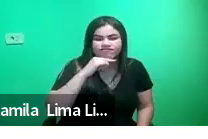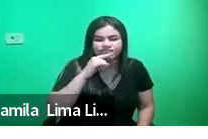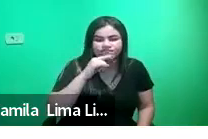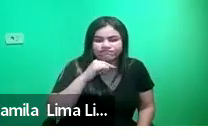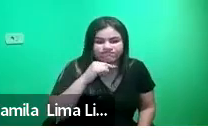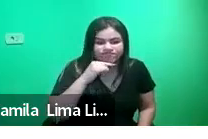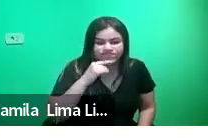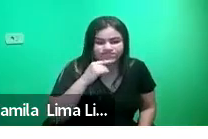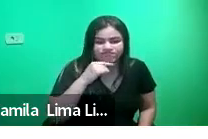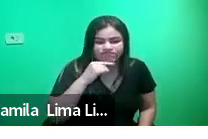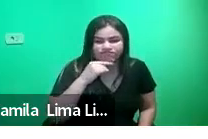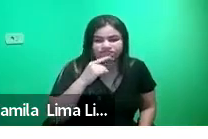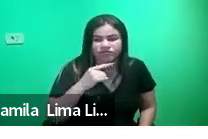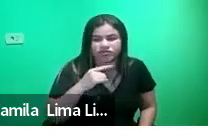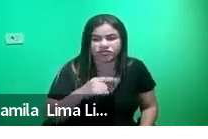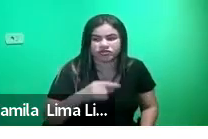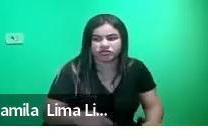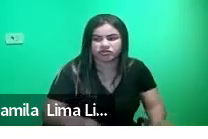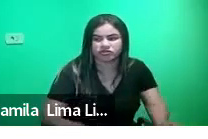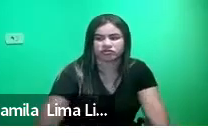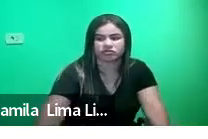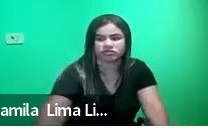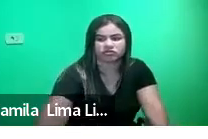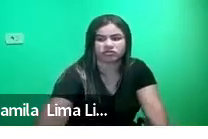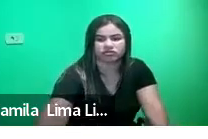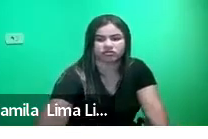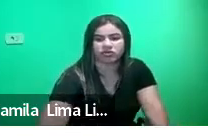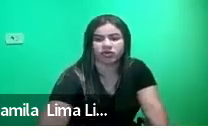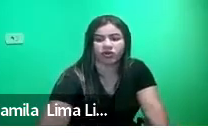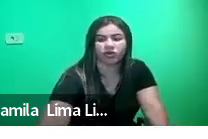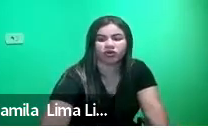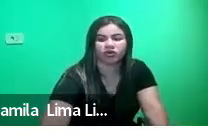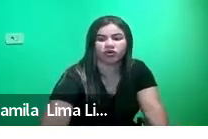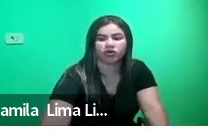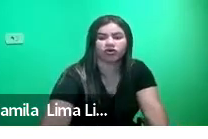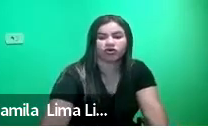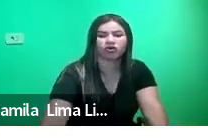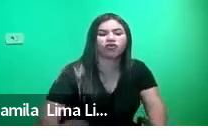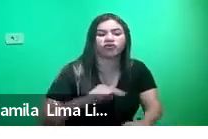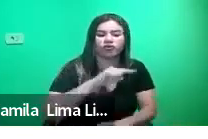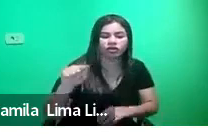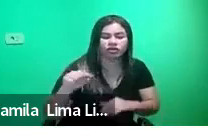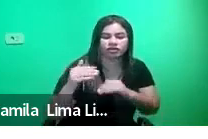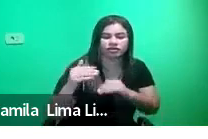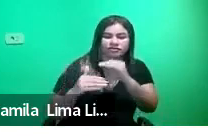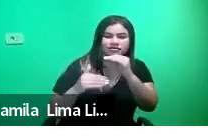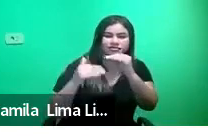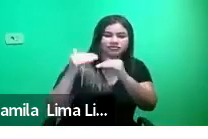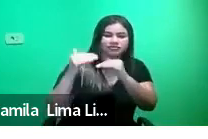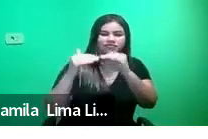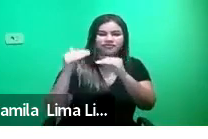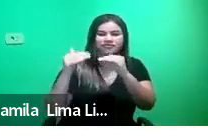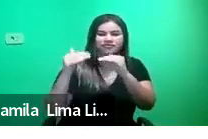at so I won't o I won't go any further than han that you you. You can see that you. you. You can see this example, and you can. You can make of it what you will what you will.